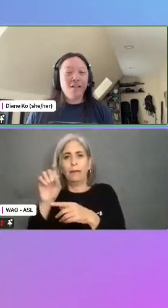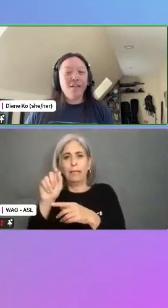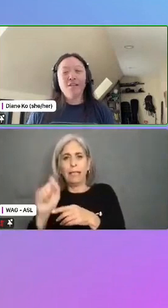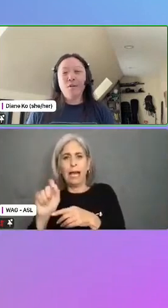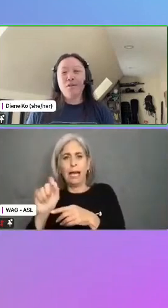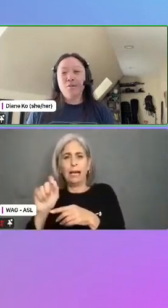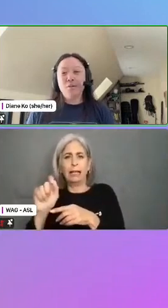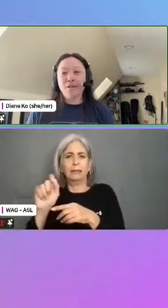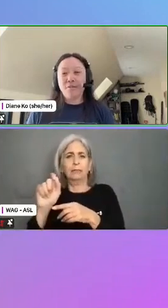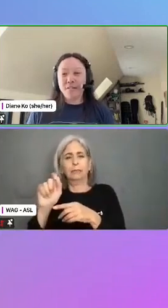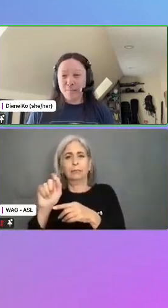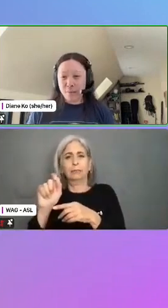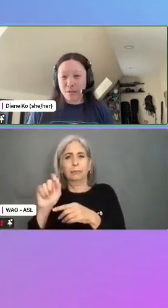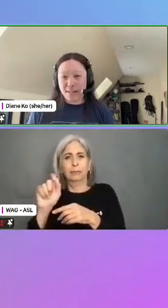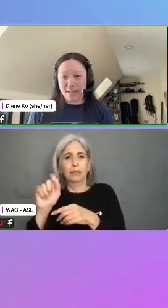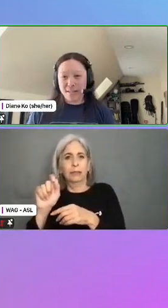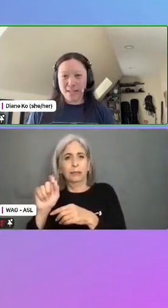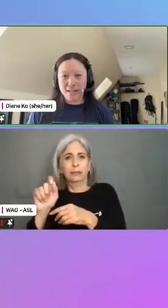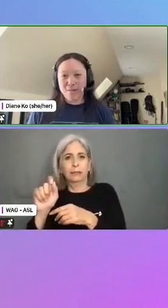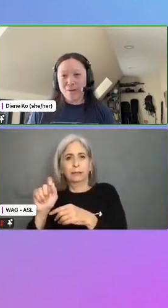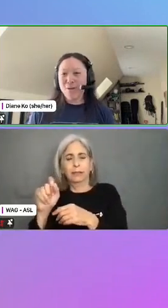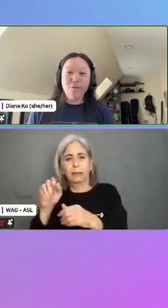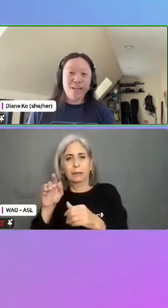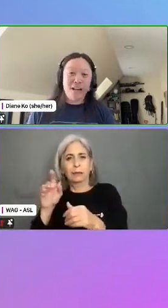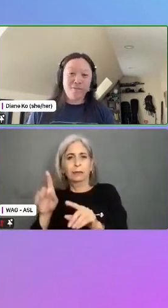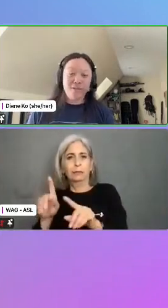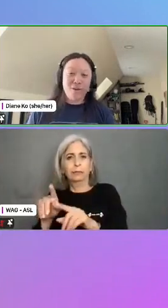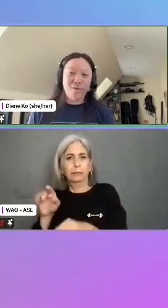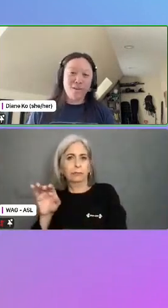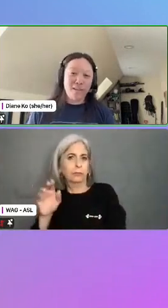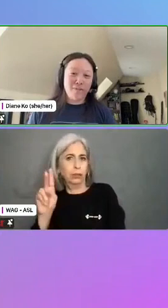critical to handle well for accessibility